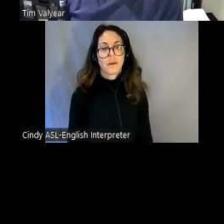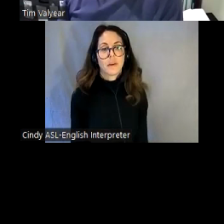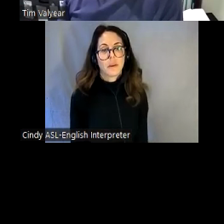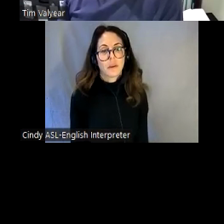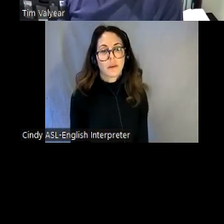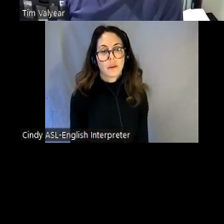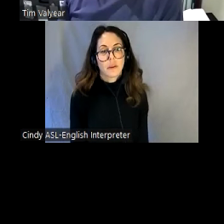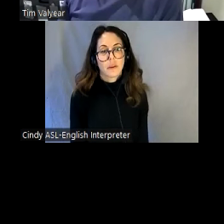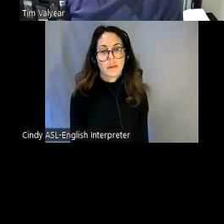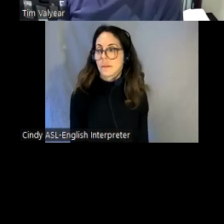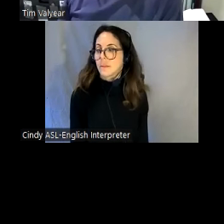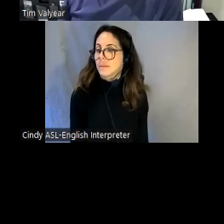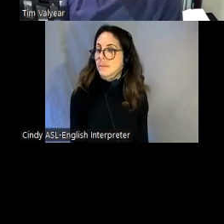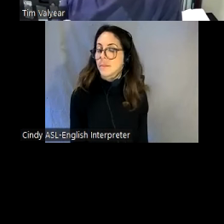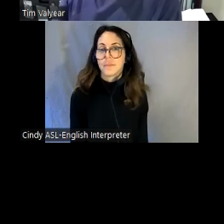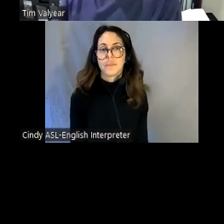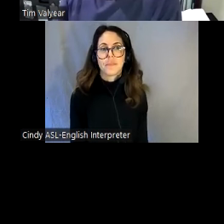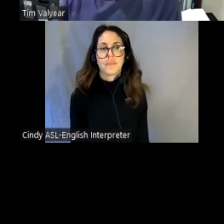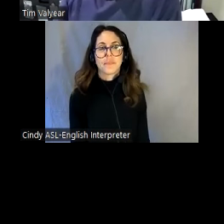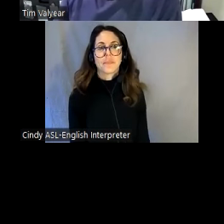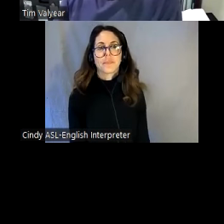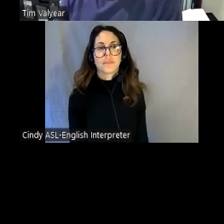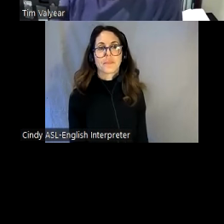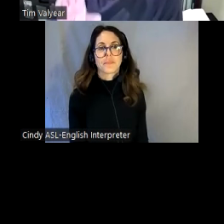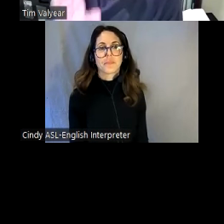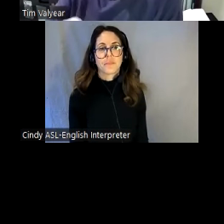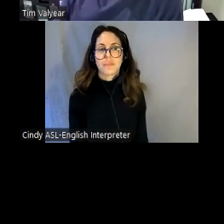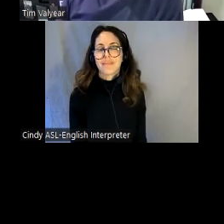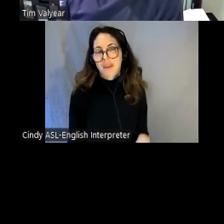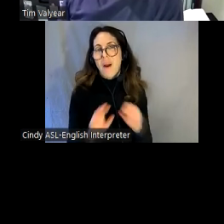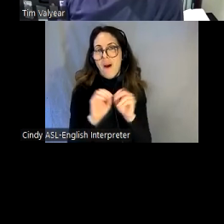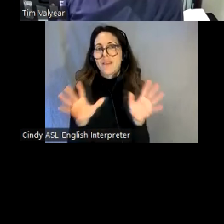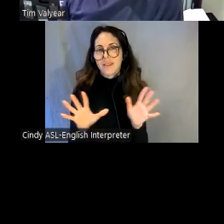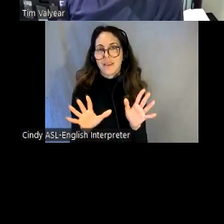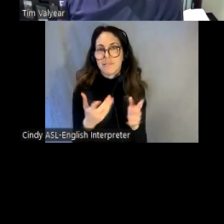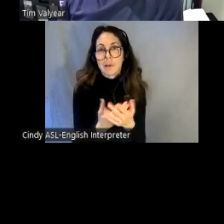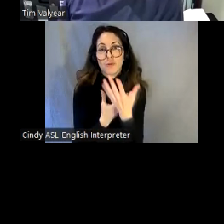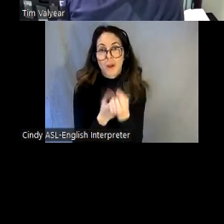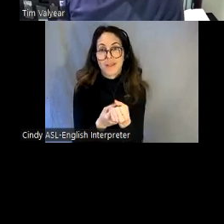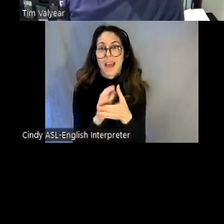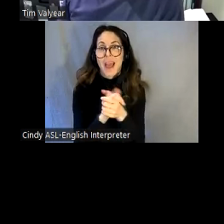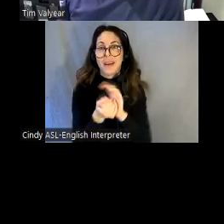covered. Slide 63 is showing you an image of how to take